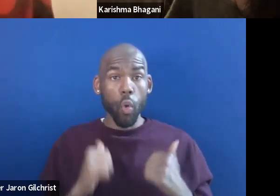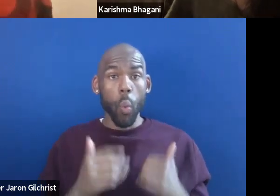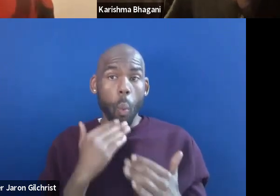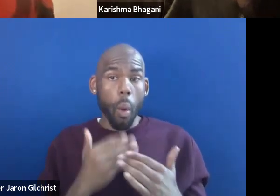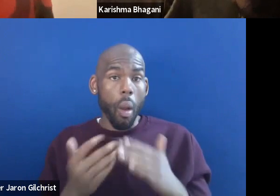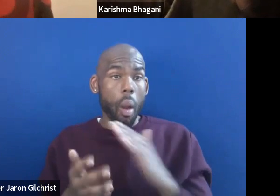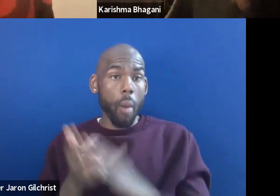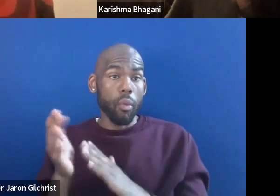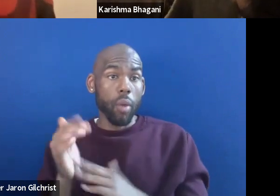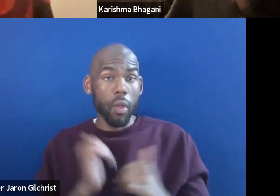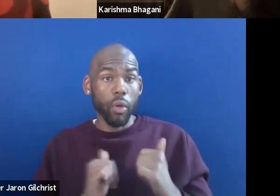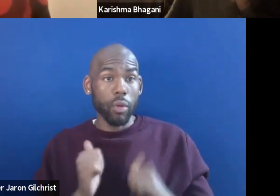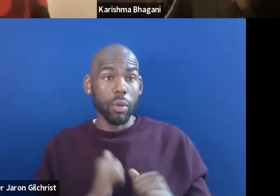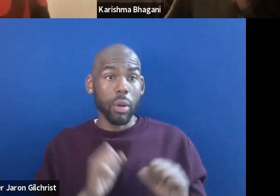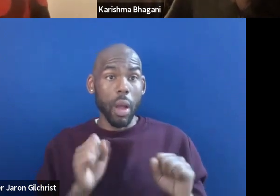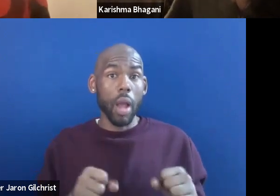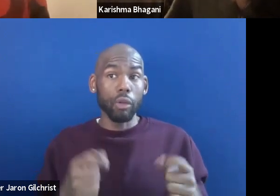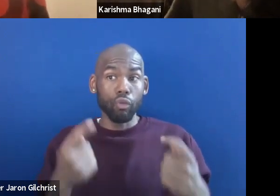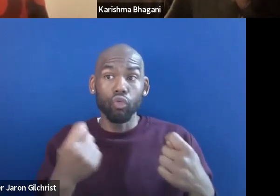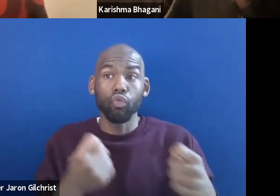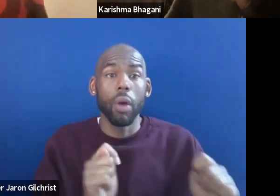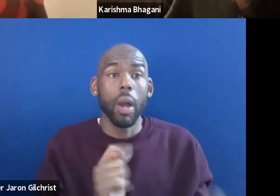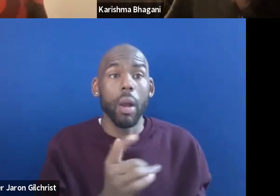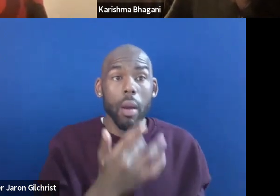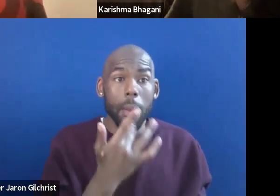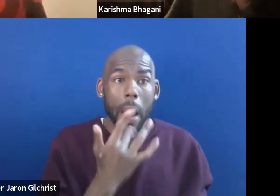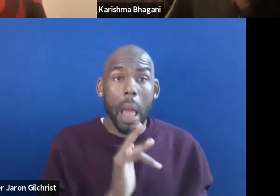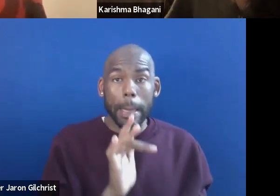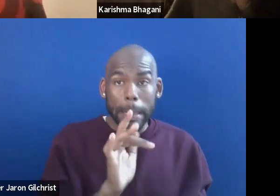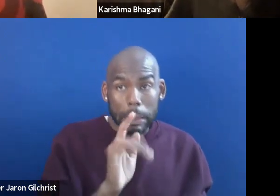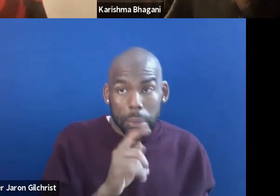that I could try my luck in submitting work.